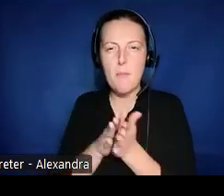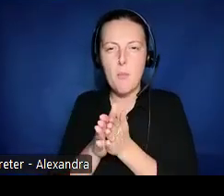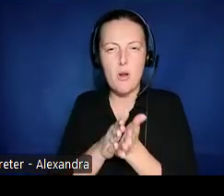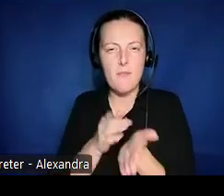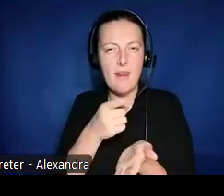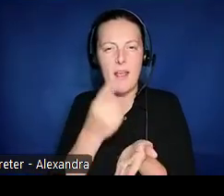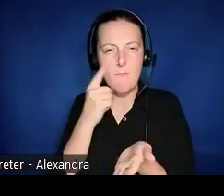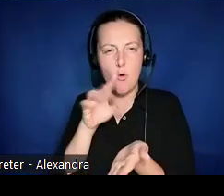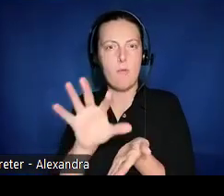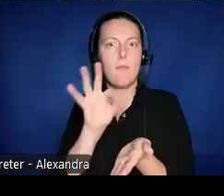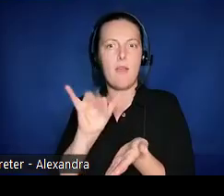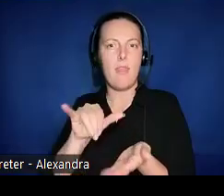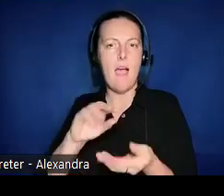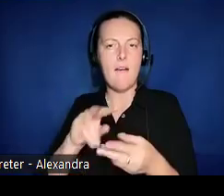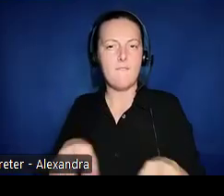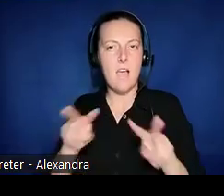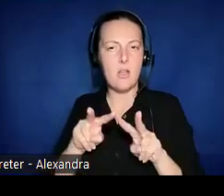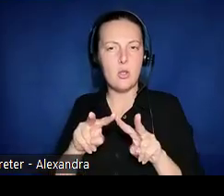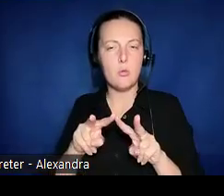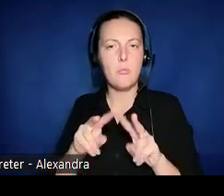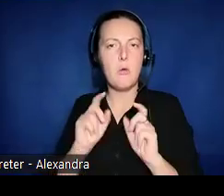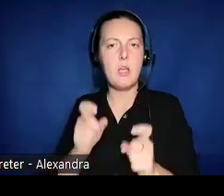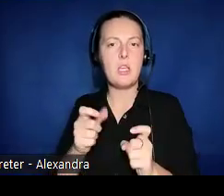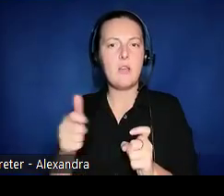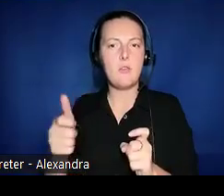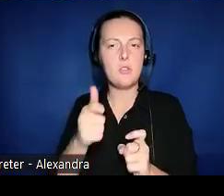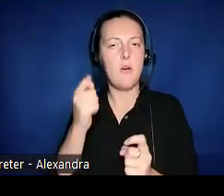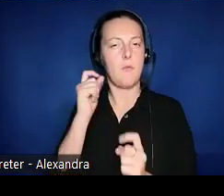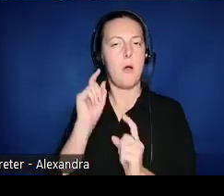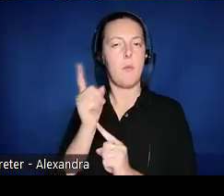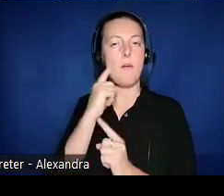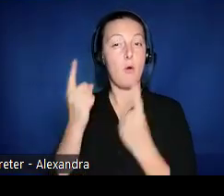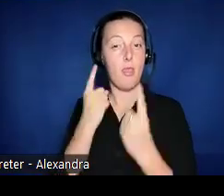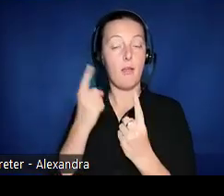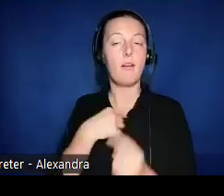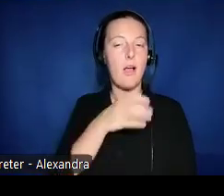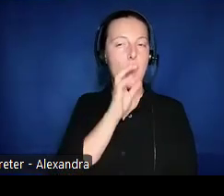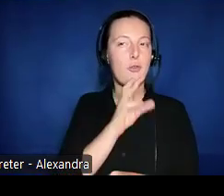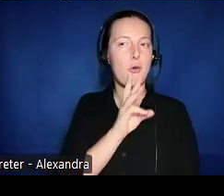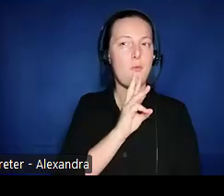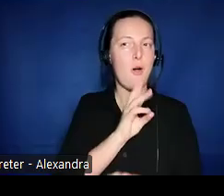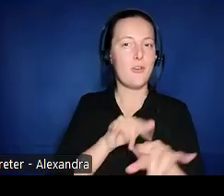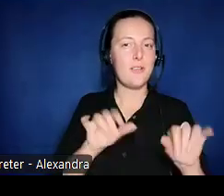it's worth taking a second to reflect because it'll also give me an excuse to drink some water.